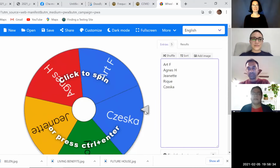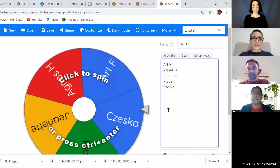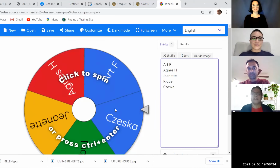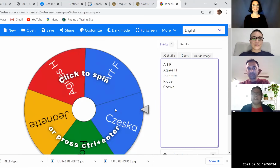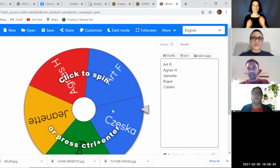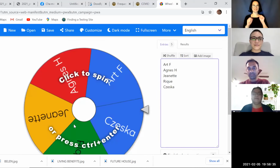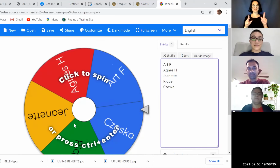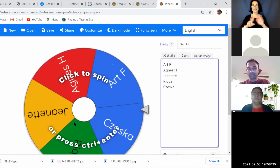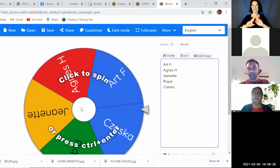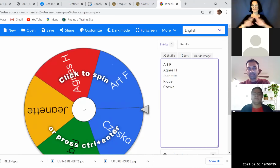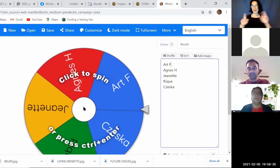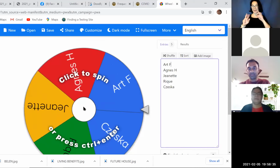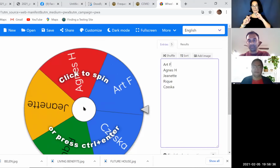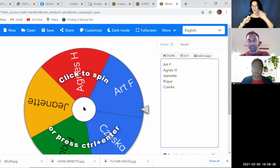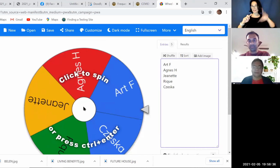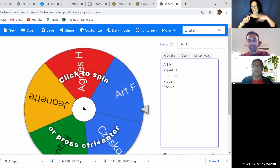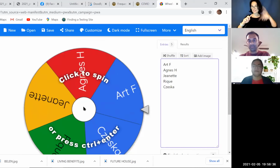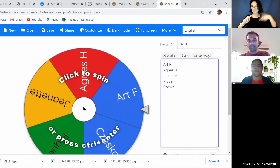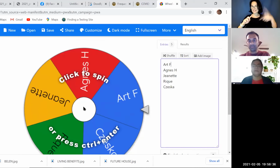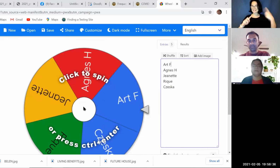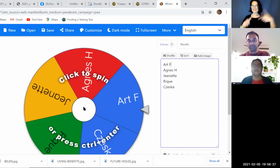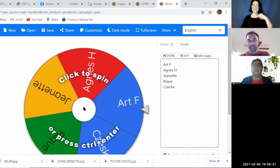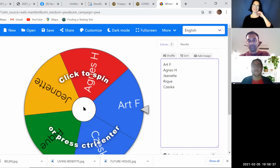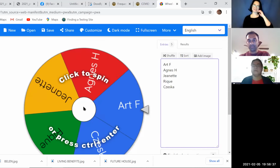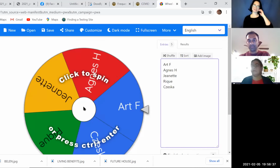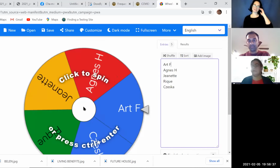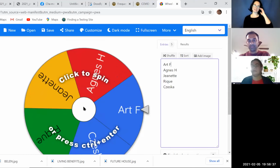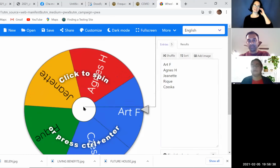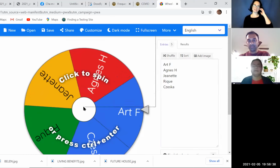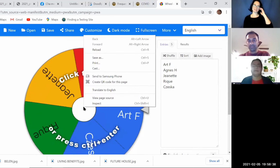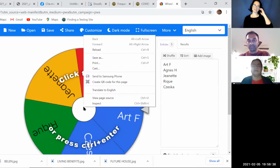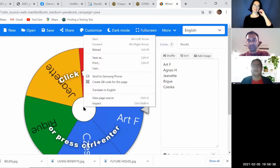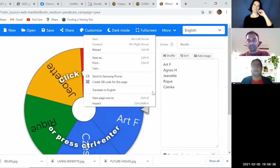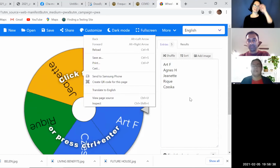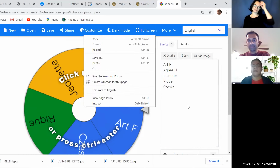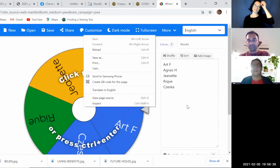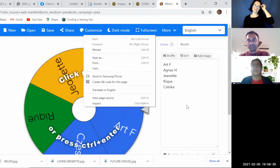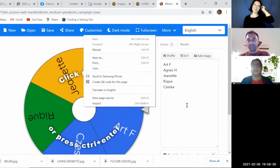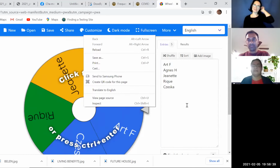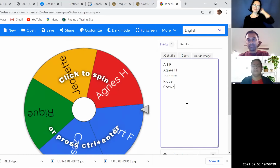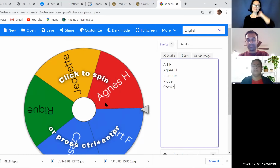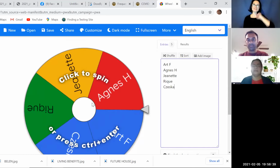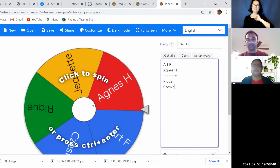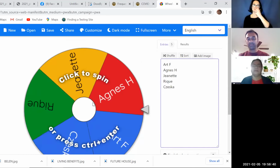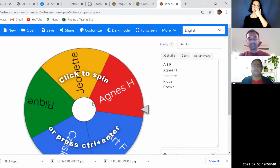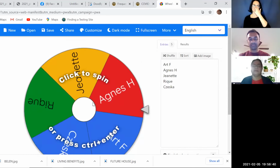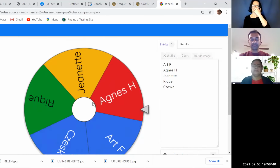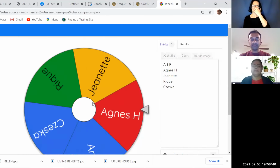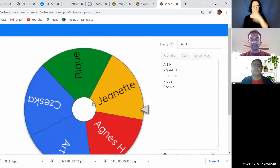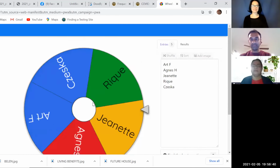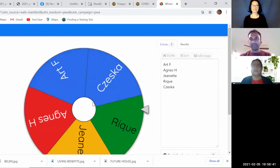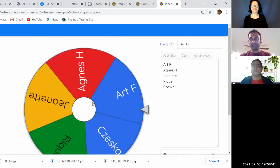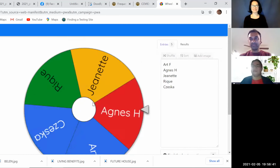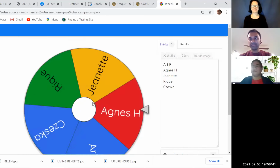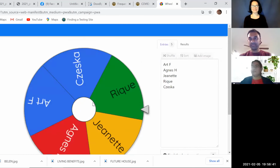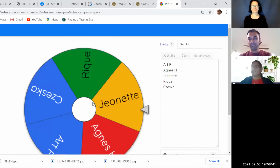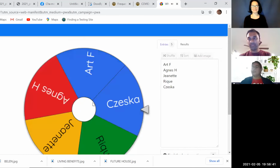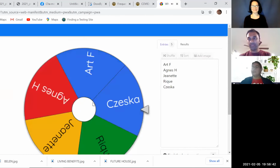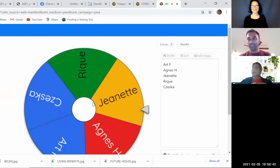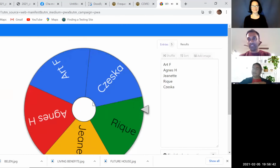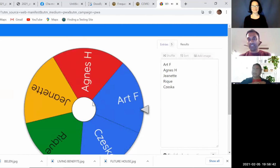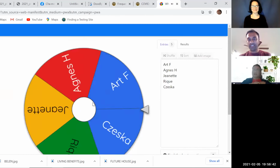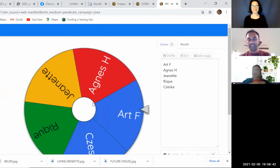Okay, we’re ready.